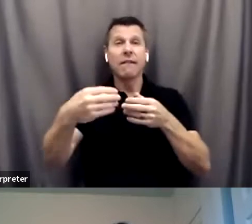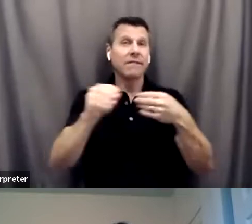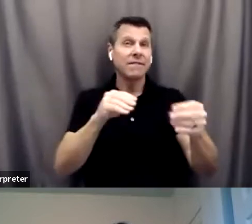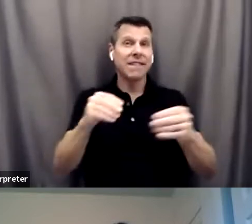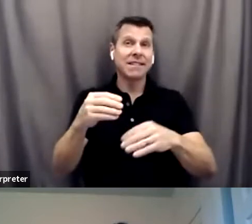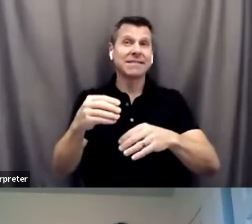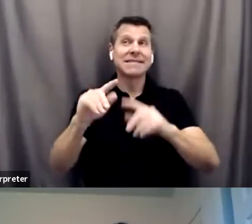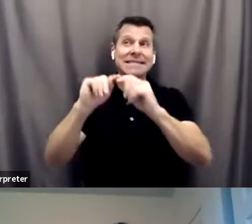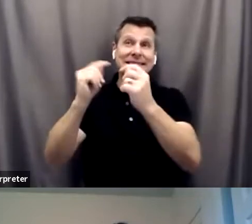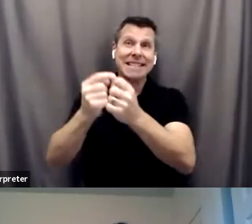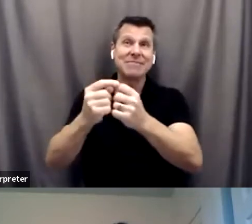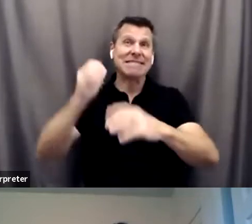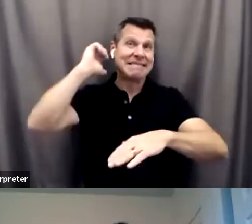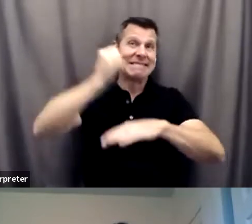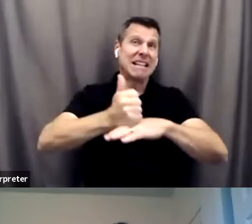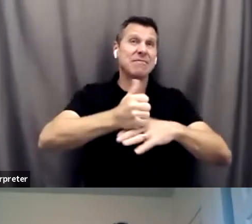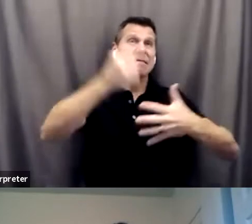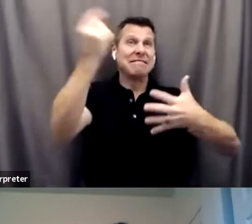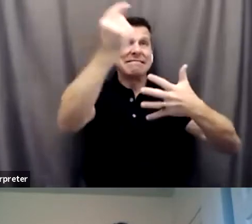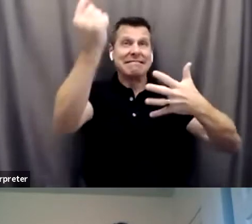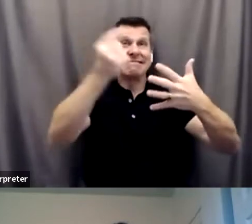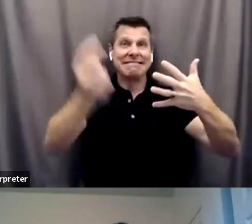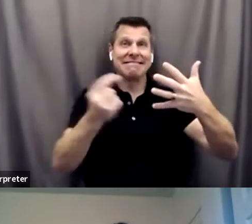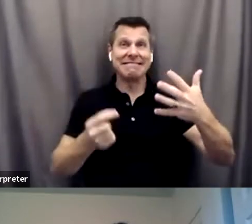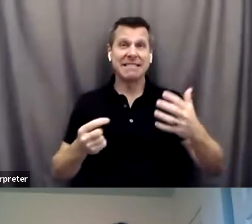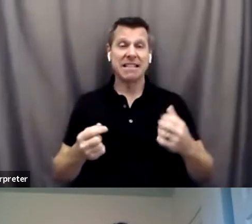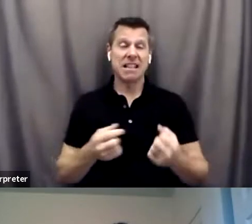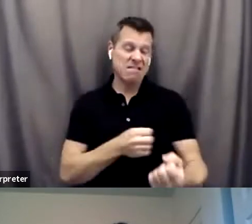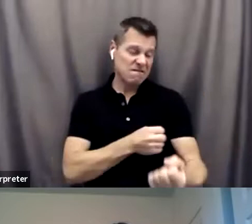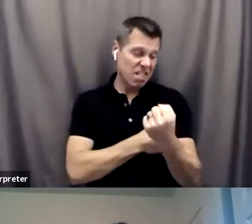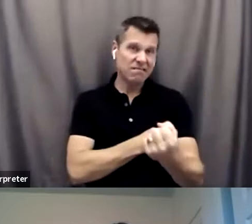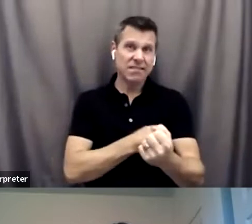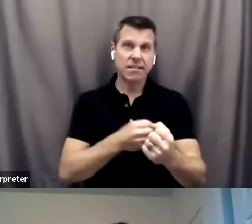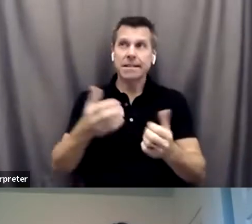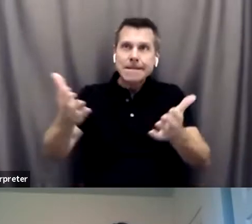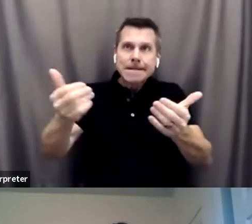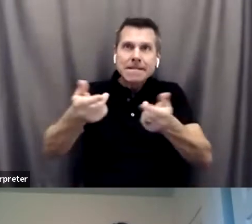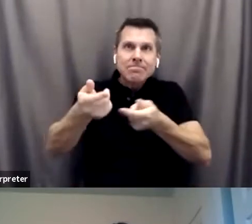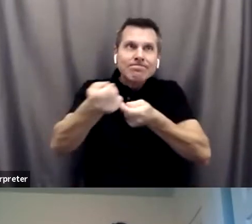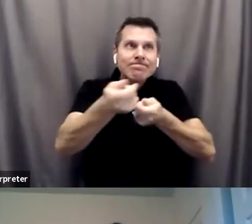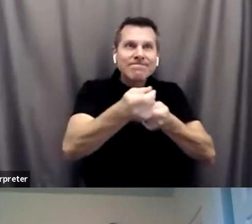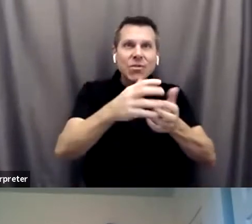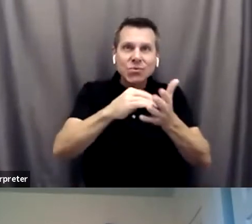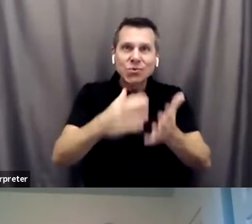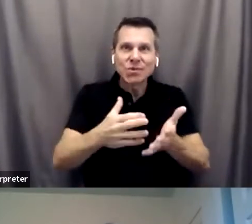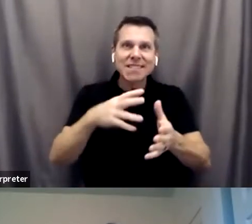getting all this going. And let's let's flex our muscles here and get some students into our programs. And just, you know, what we're